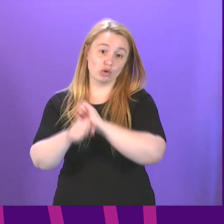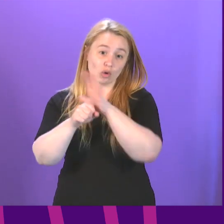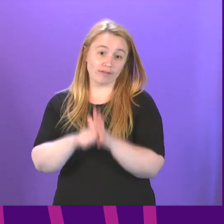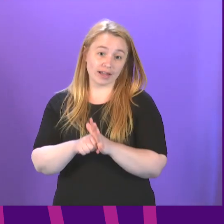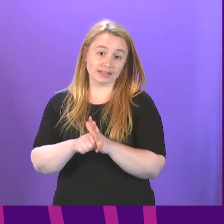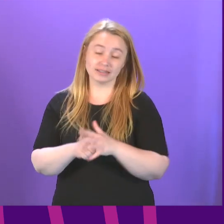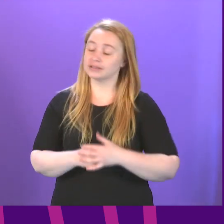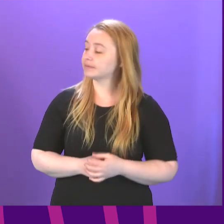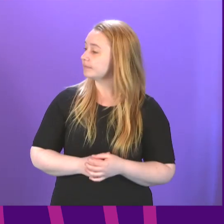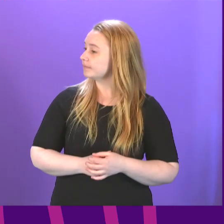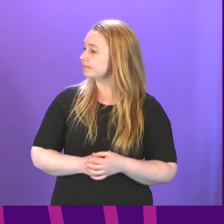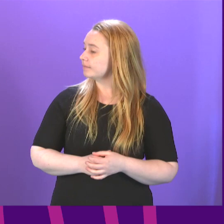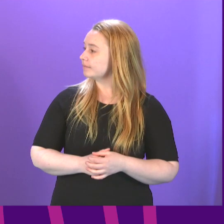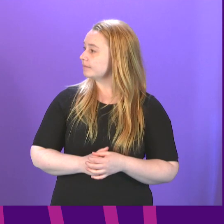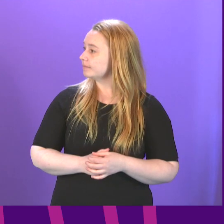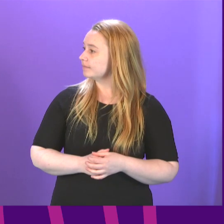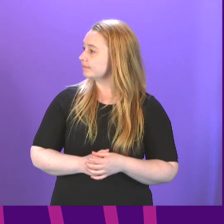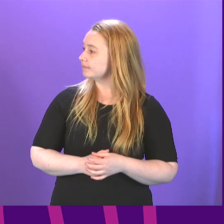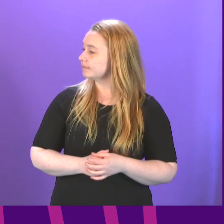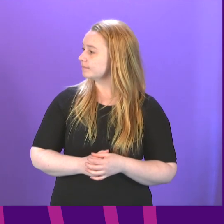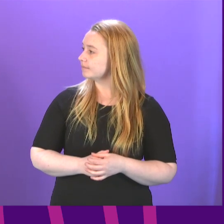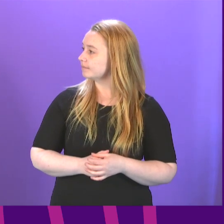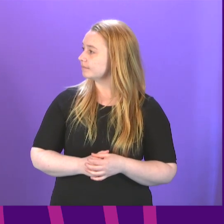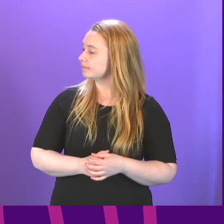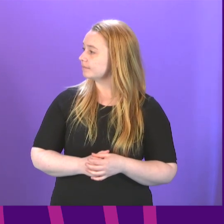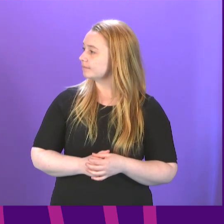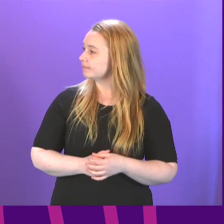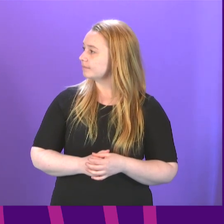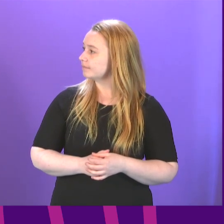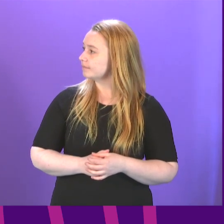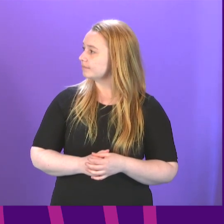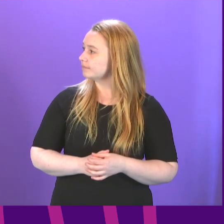Iain Gray: I appreciate the minister’s desire